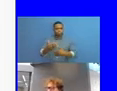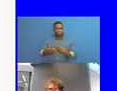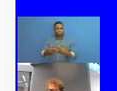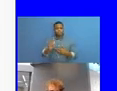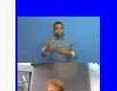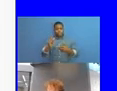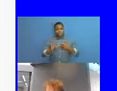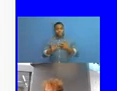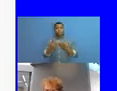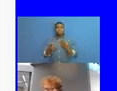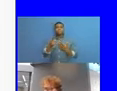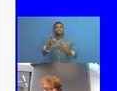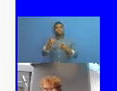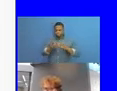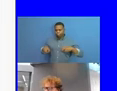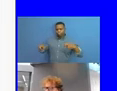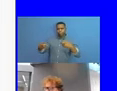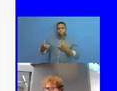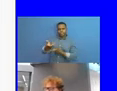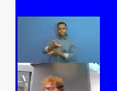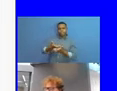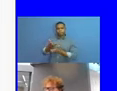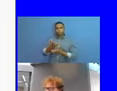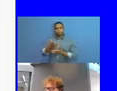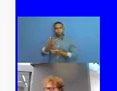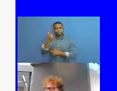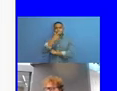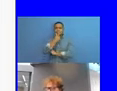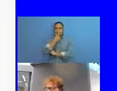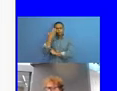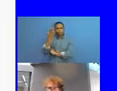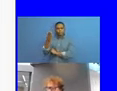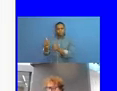similar ambitions with regards to a proposal for Perform Europe.